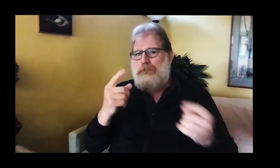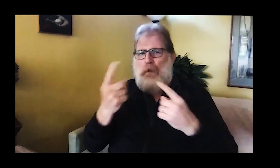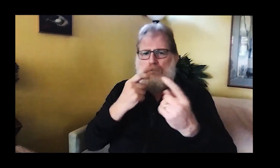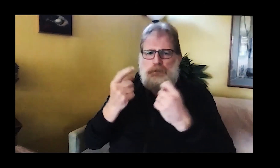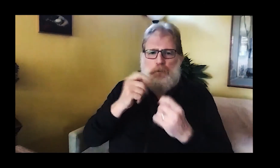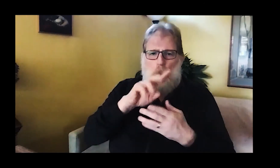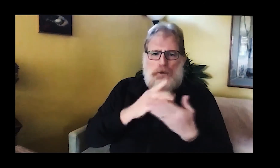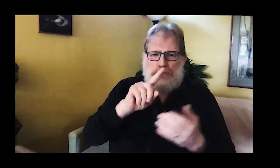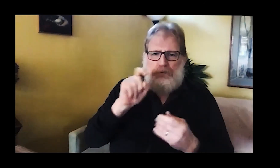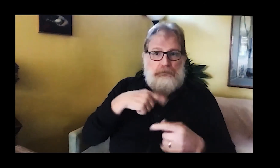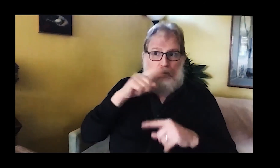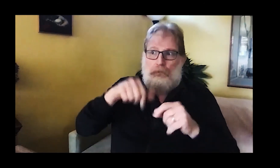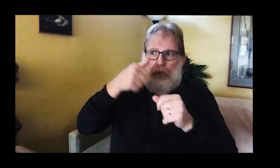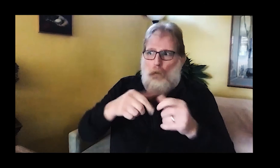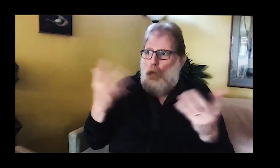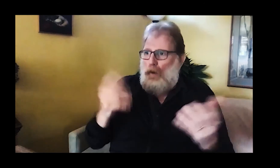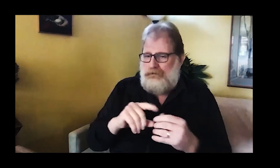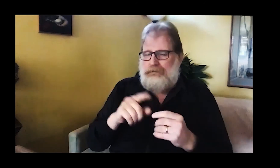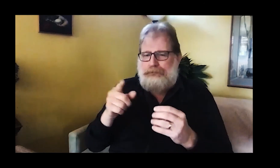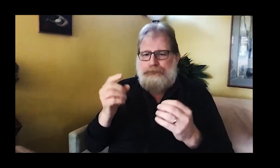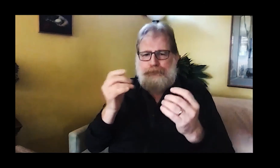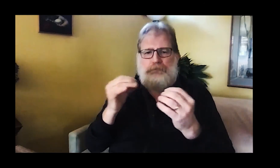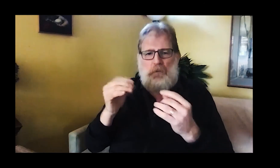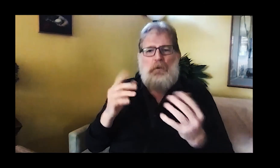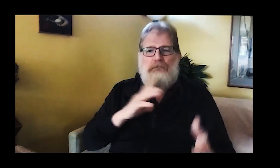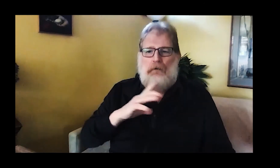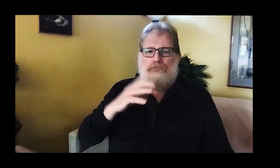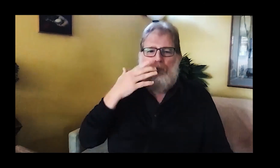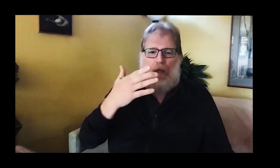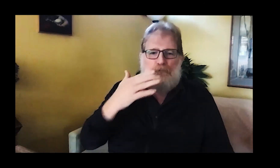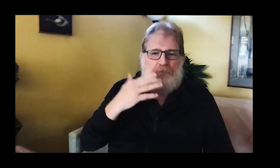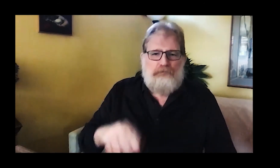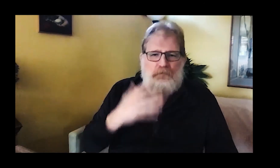asked me a couple questions. Now I don't remember what they asked, and they said all right thanks,